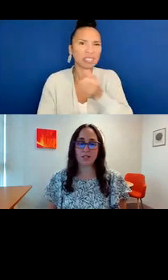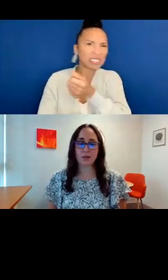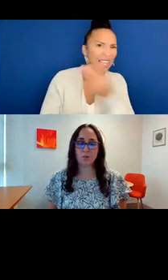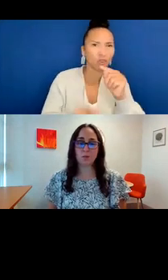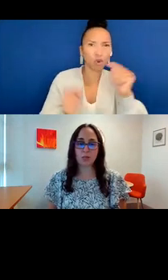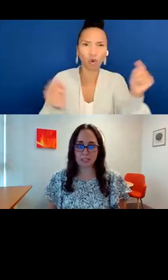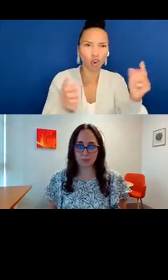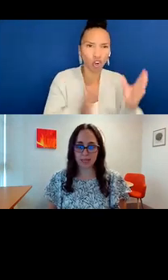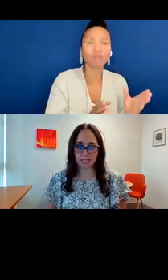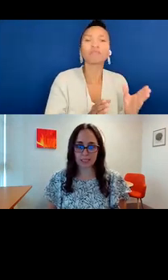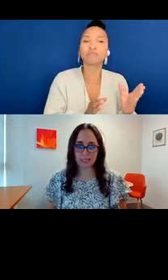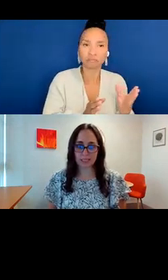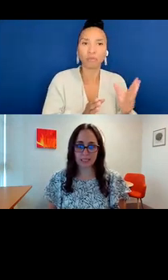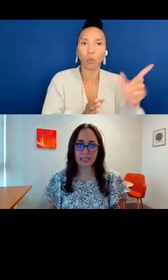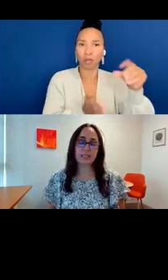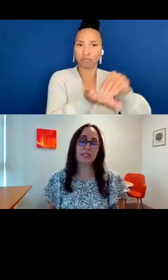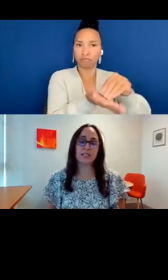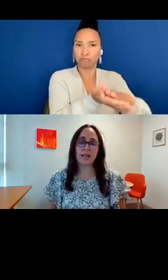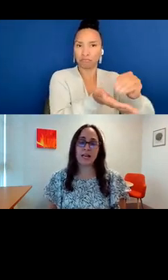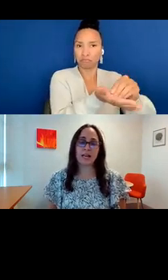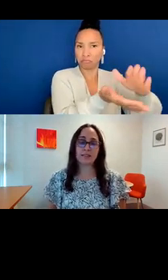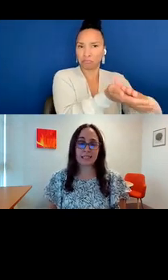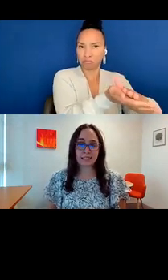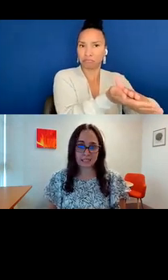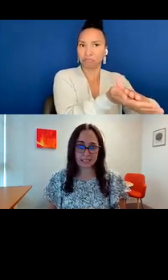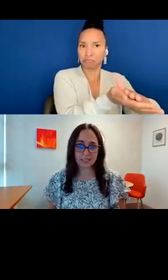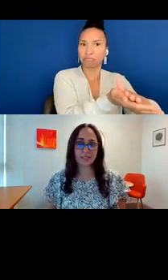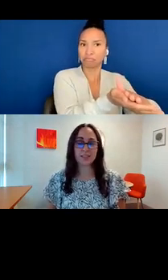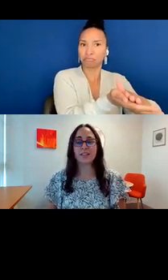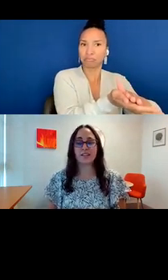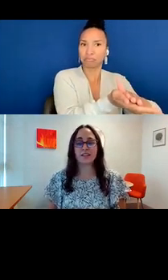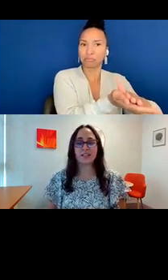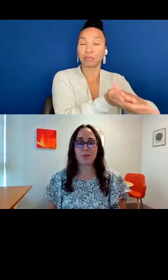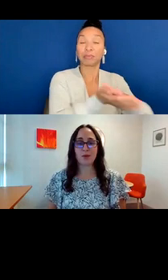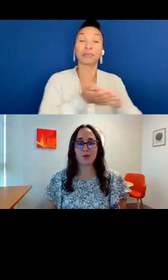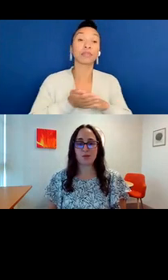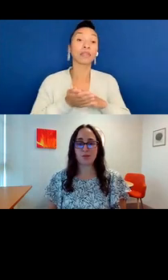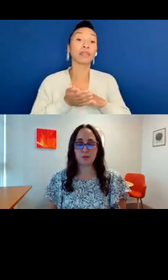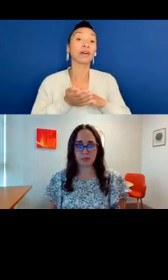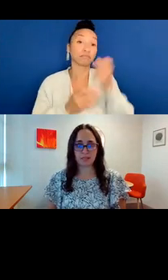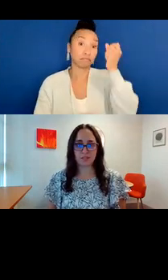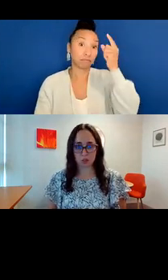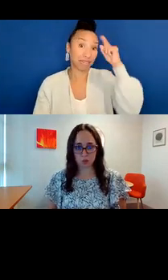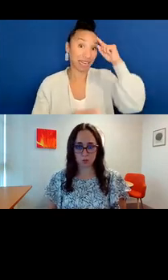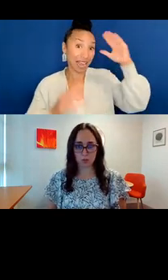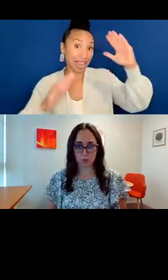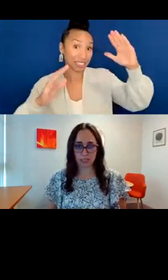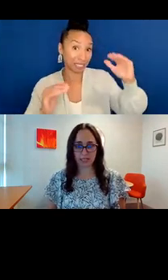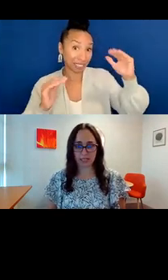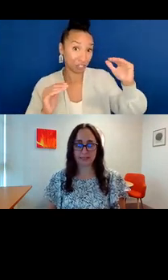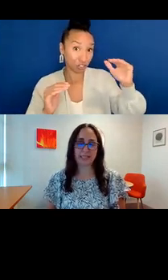However, we would expect to see at least the amount of individuals reported.